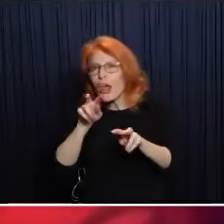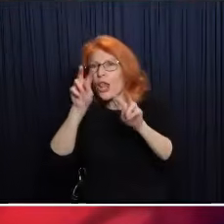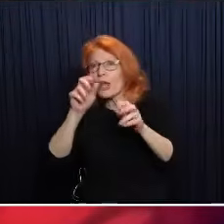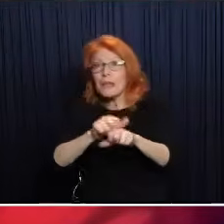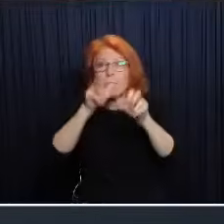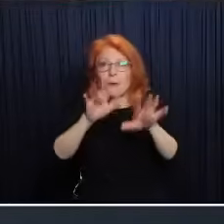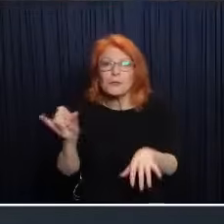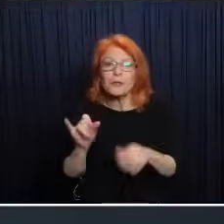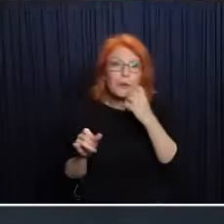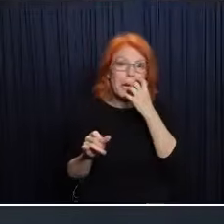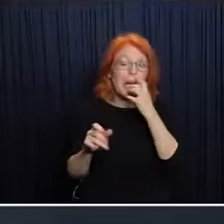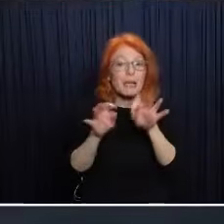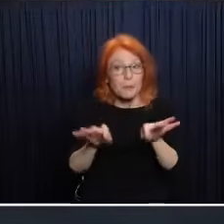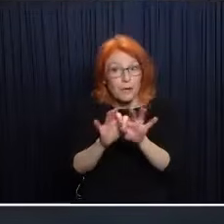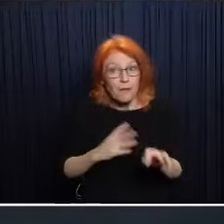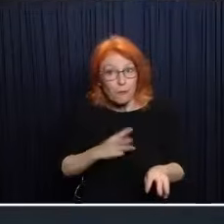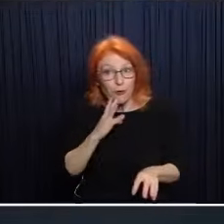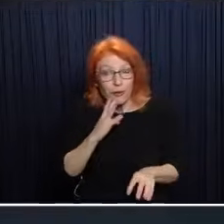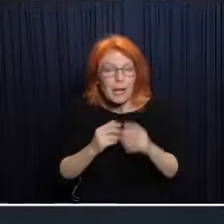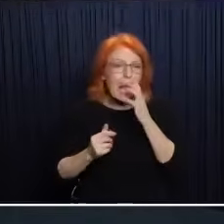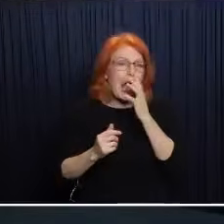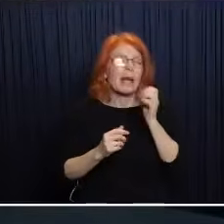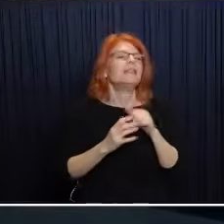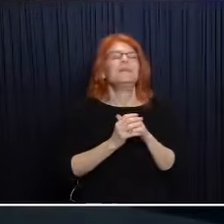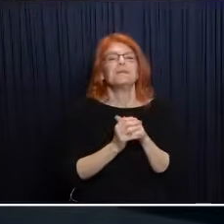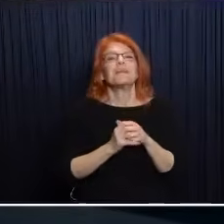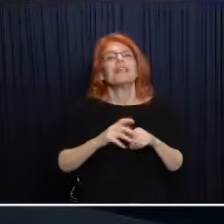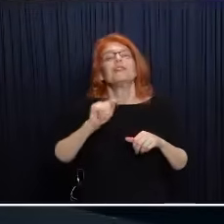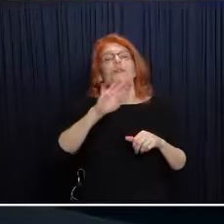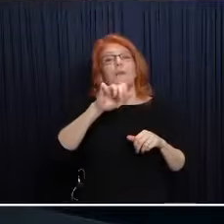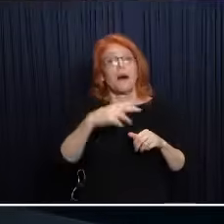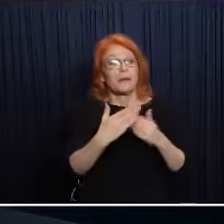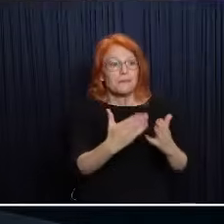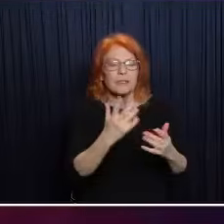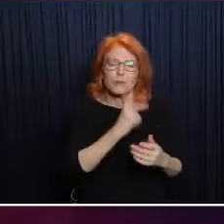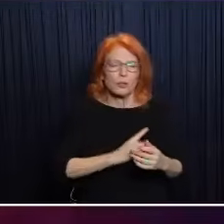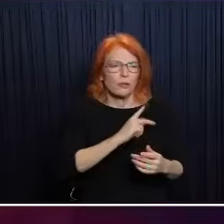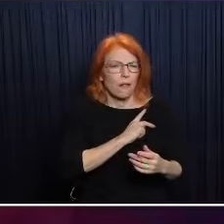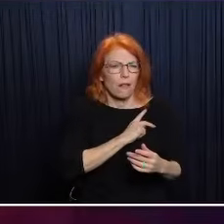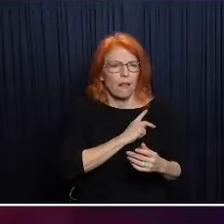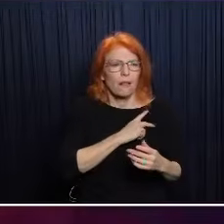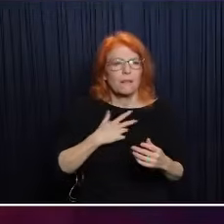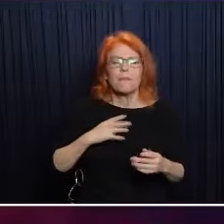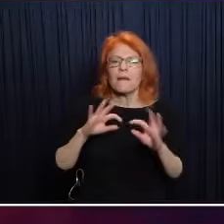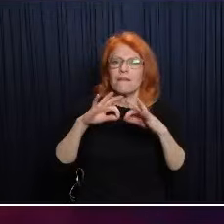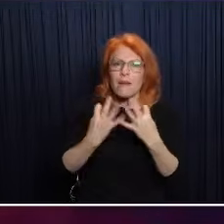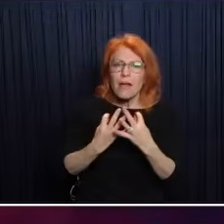GO. I LOVE LOOKING AT THAT MOUNTAIN AND PLAYING GOLF WHILE LOOKING